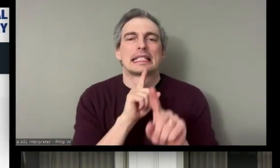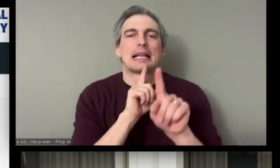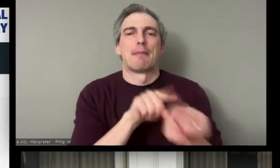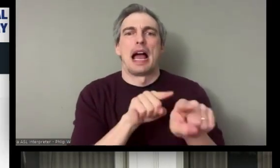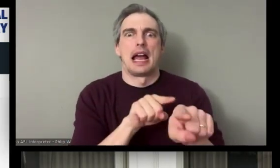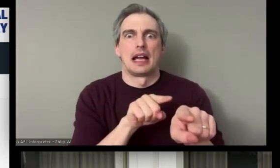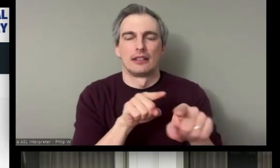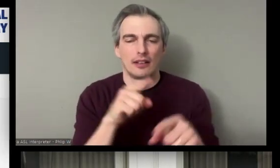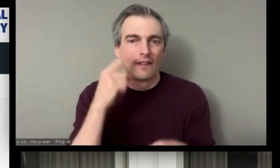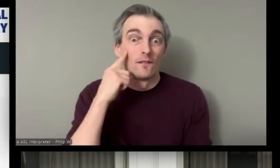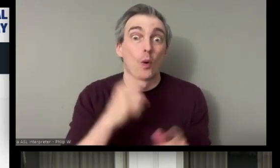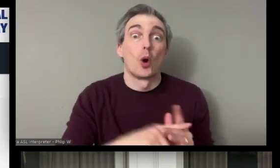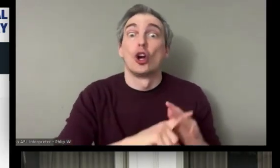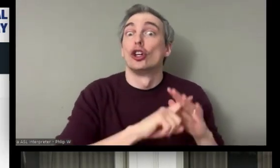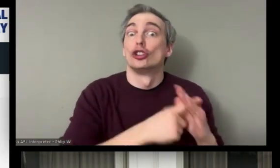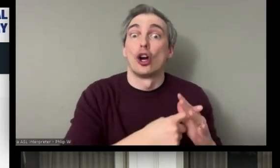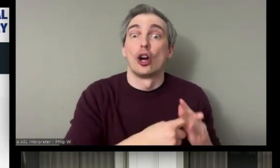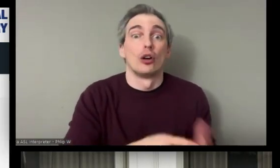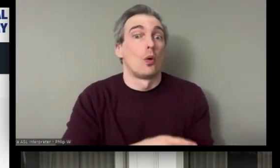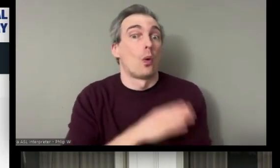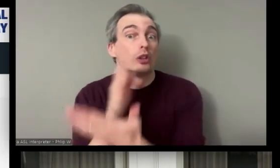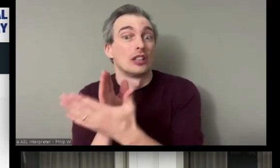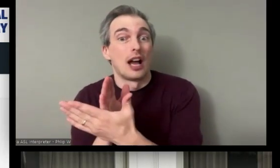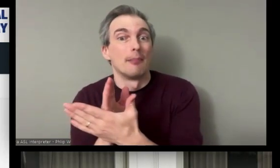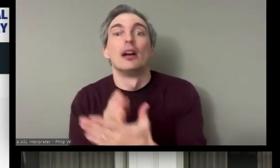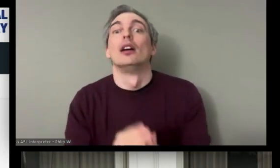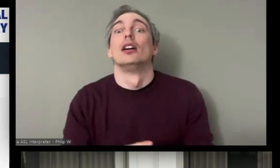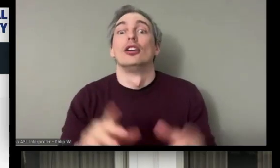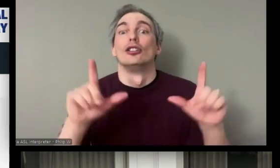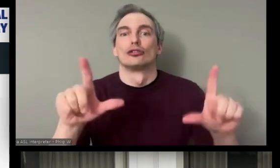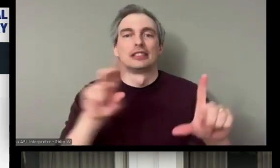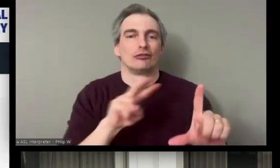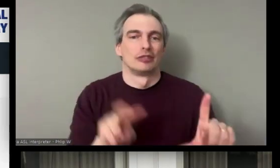It's really great that there's voice input on a device.